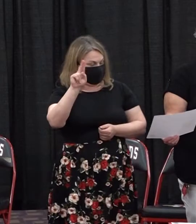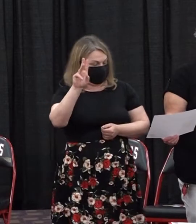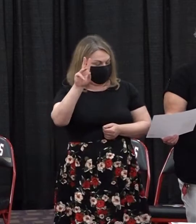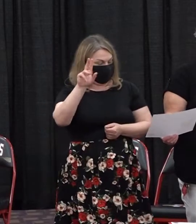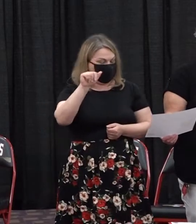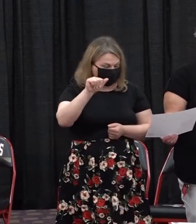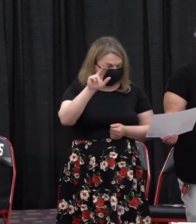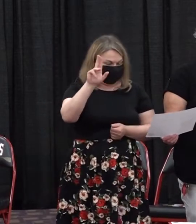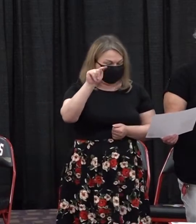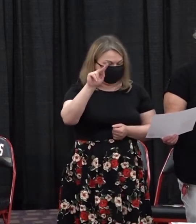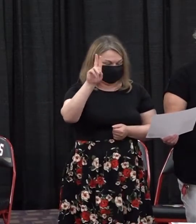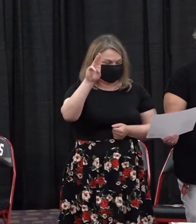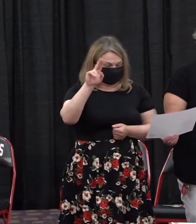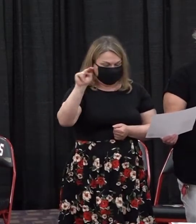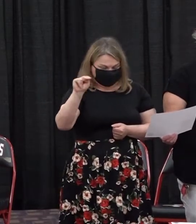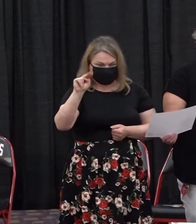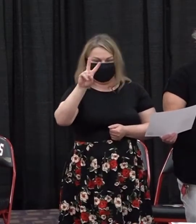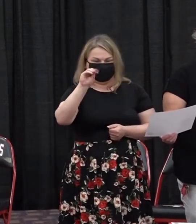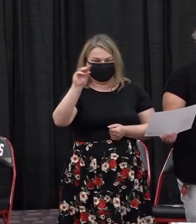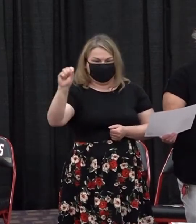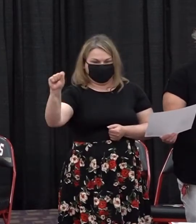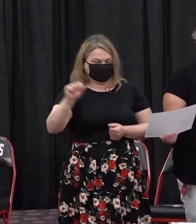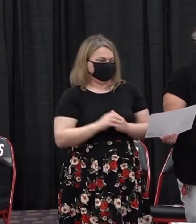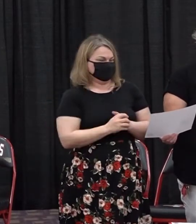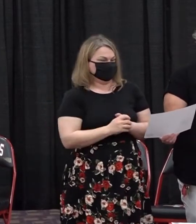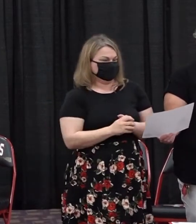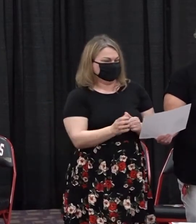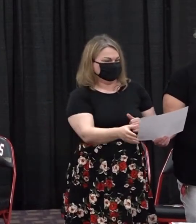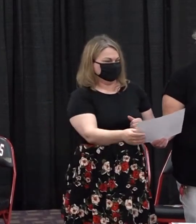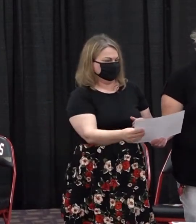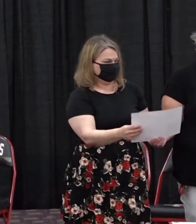Fourth quarter, Autumn Voss.